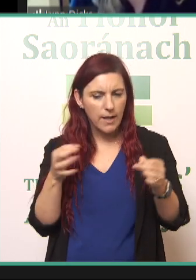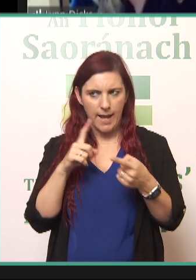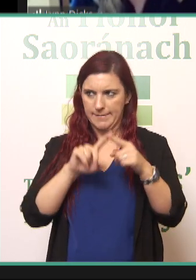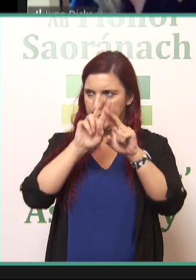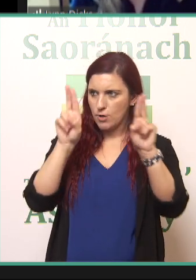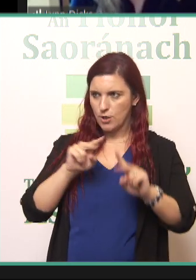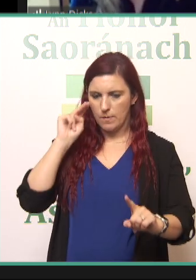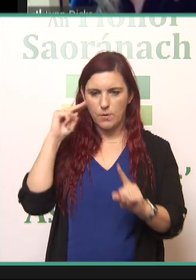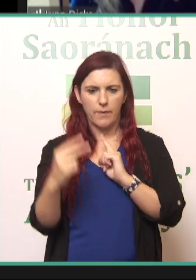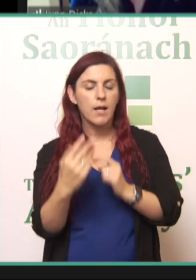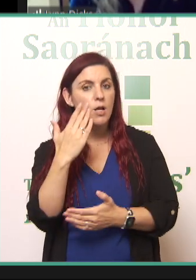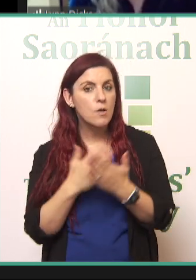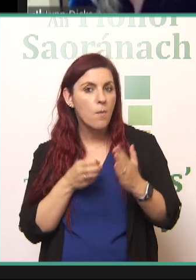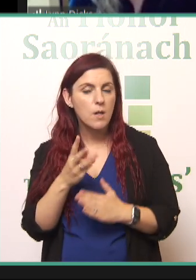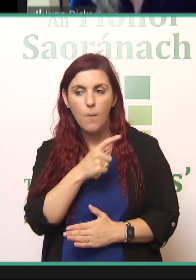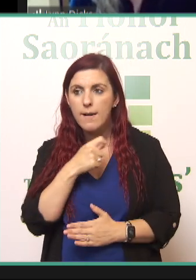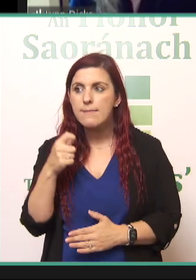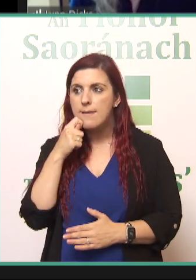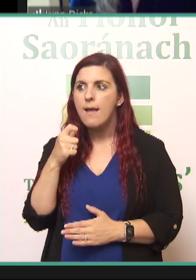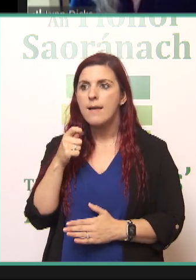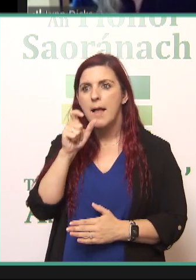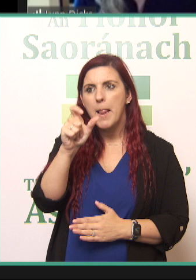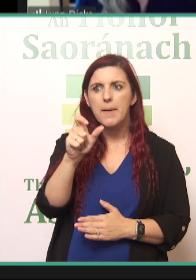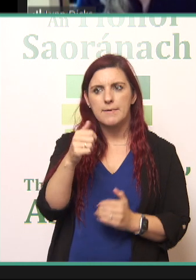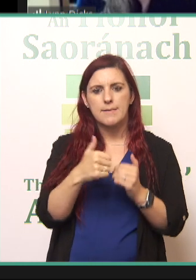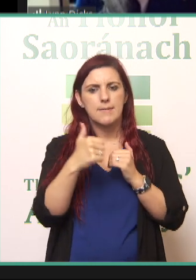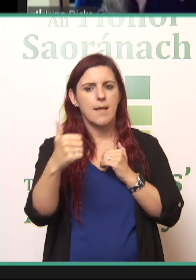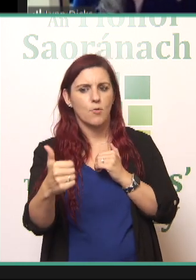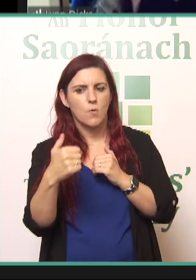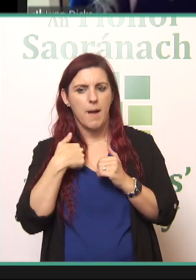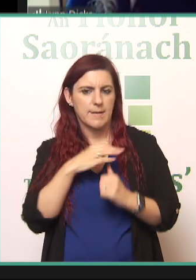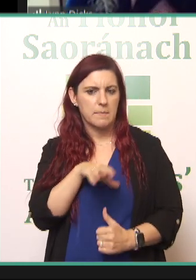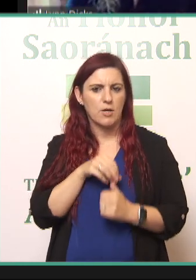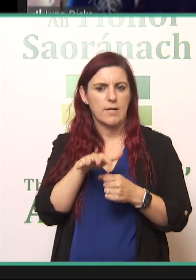I'm going to say is somewhat outside the very specialist area that I work in but um I think